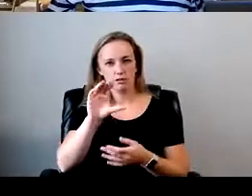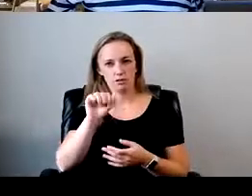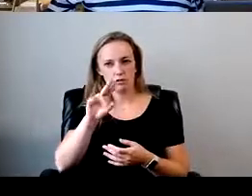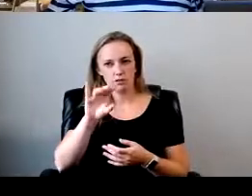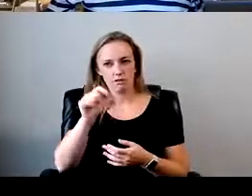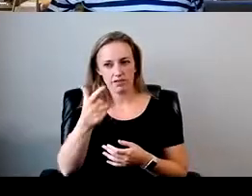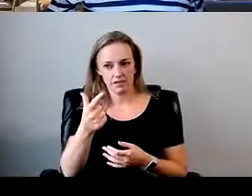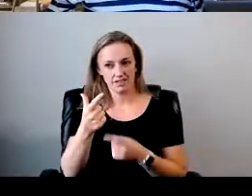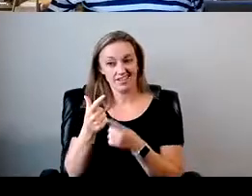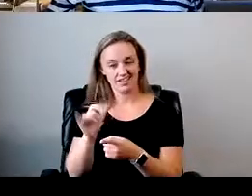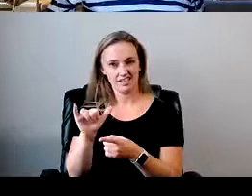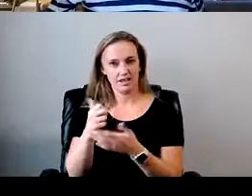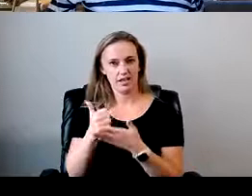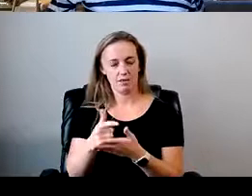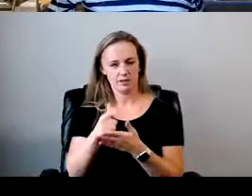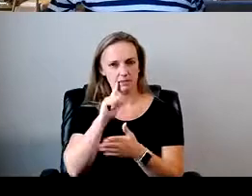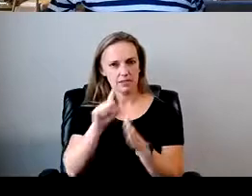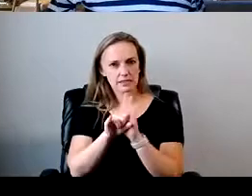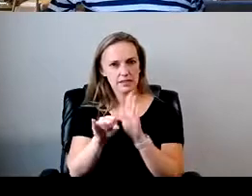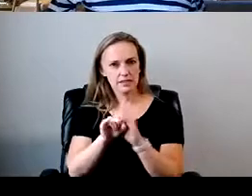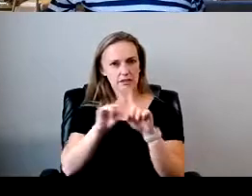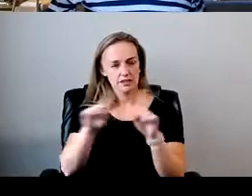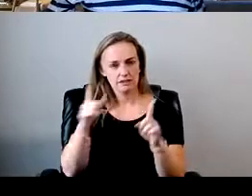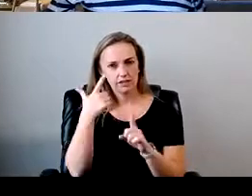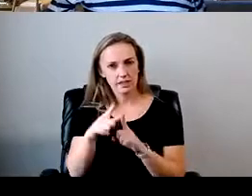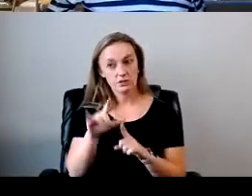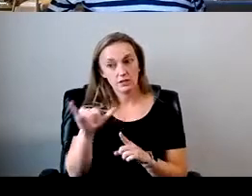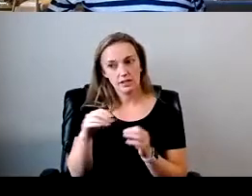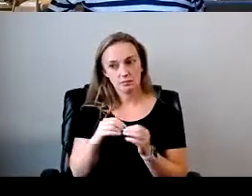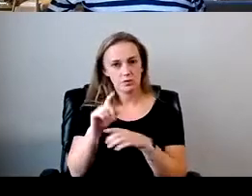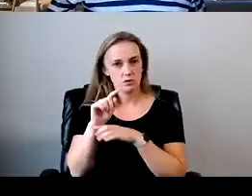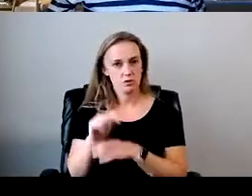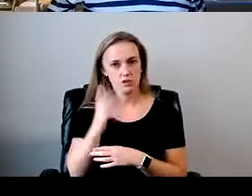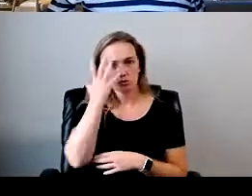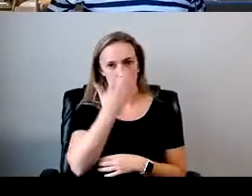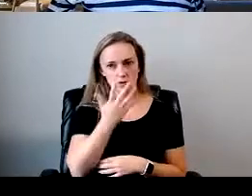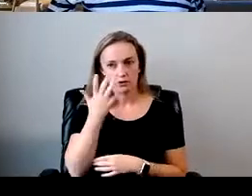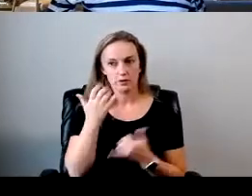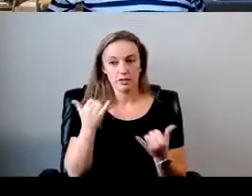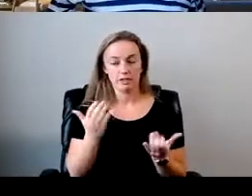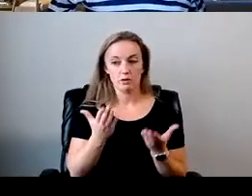a distinguished quality because of their traditional looks. So current recommendations are to use Sans Serif for the body of the text.